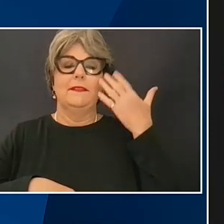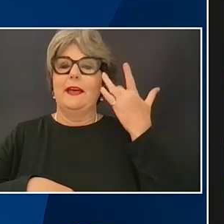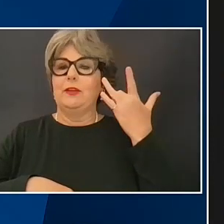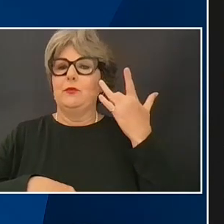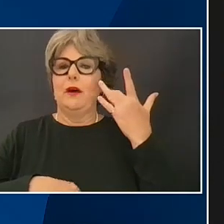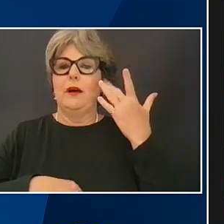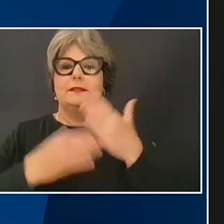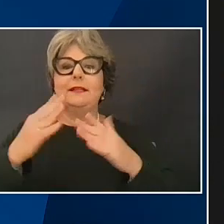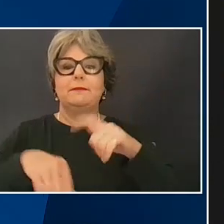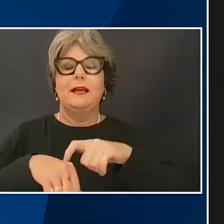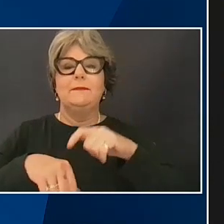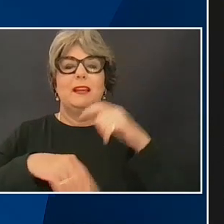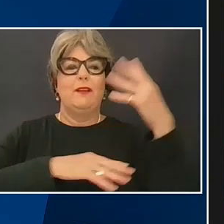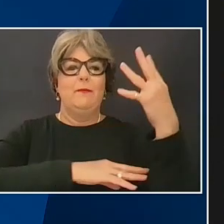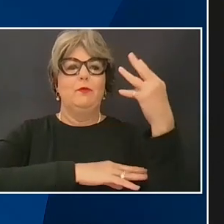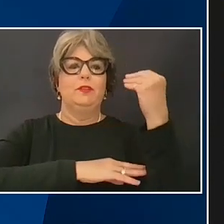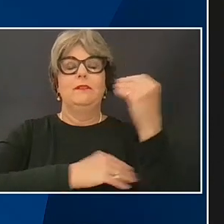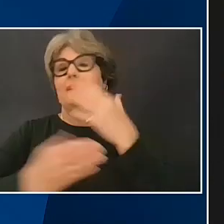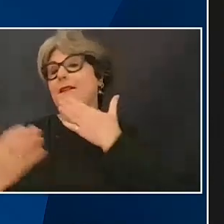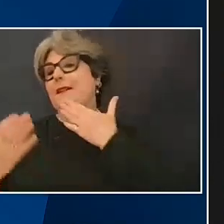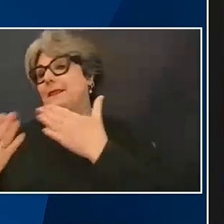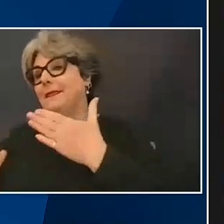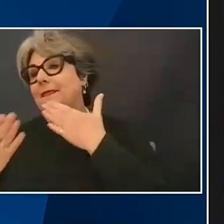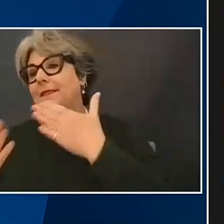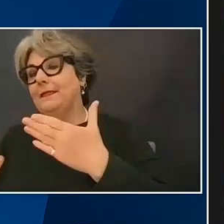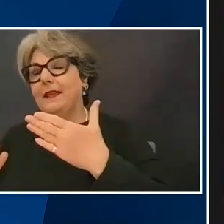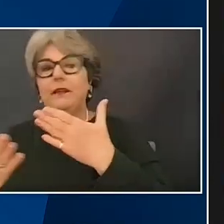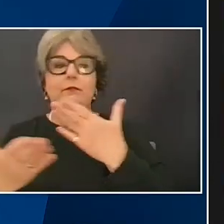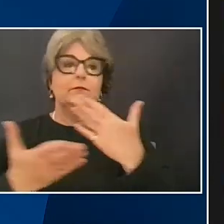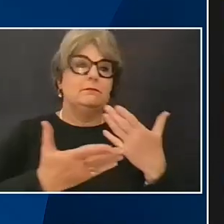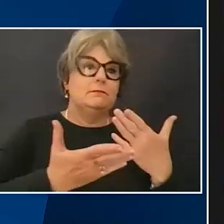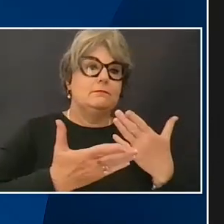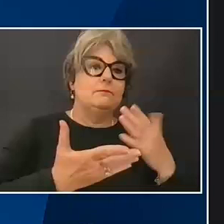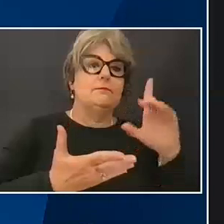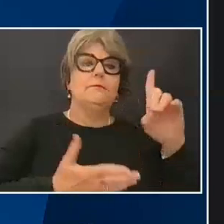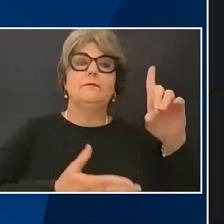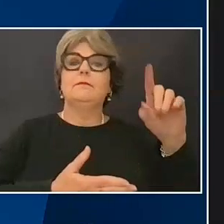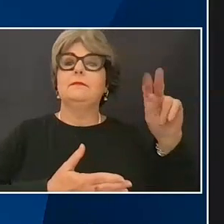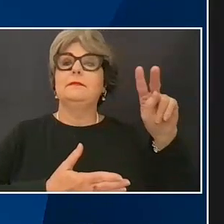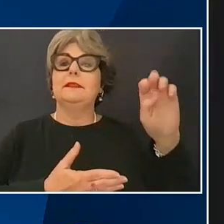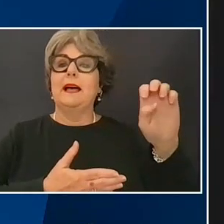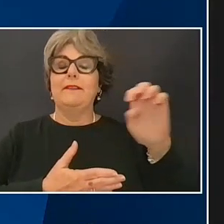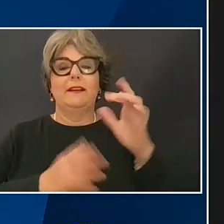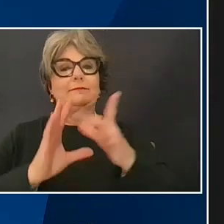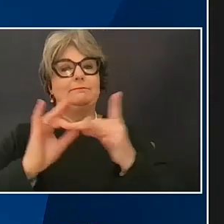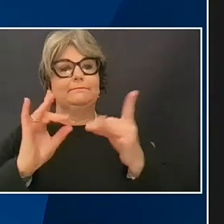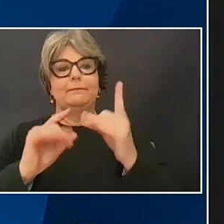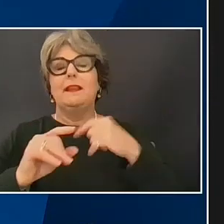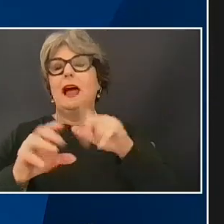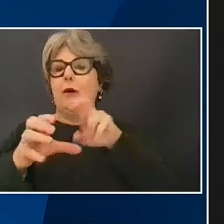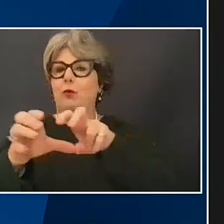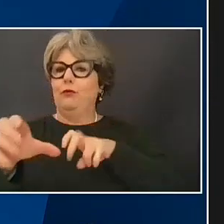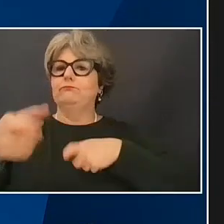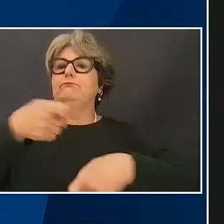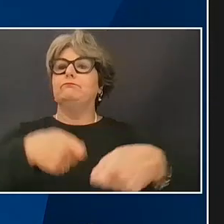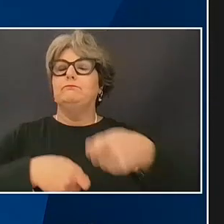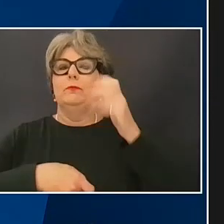Thank you. And thank you so much. Oh, David? I was just going to say the same thing. I will be stepping back and letting my